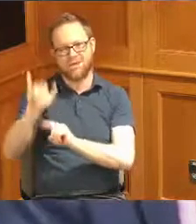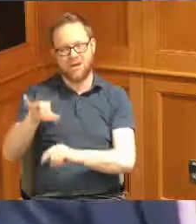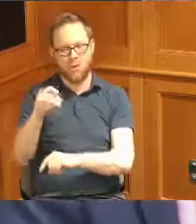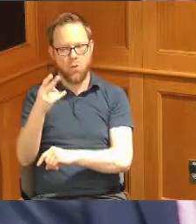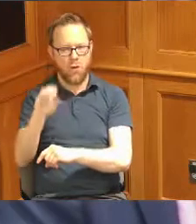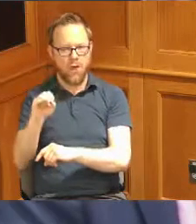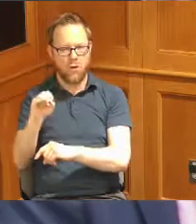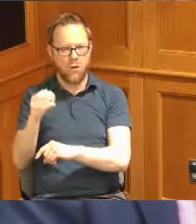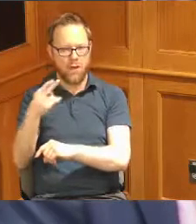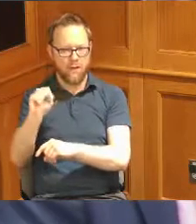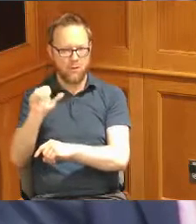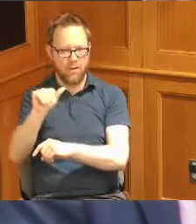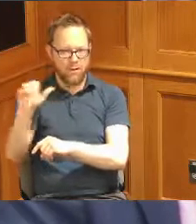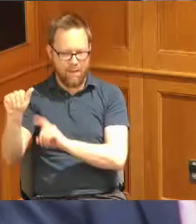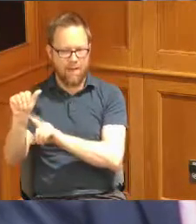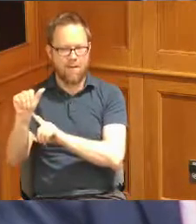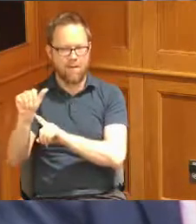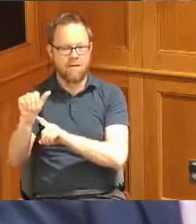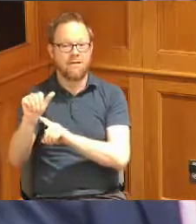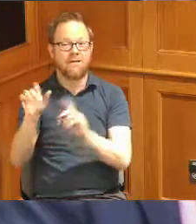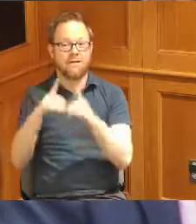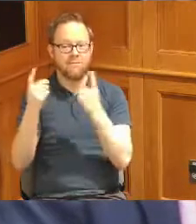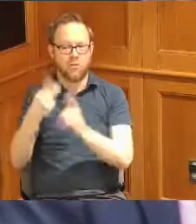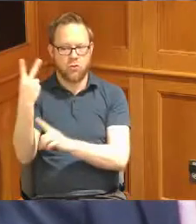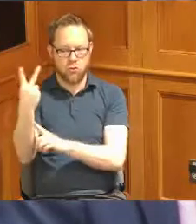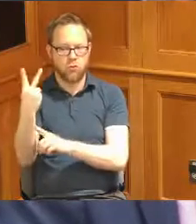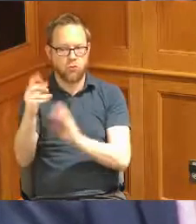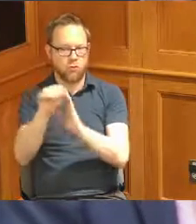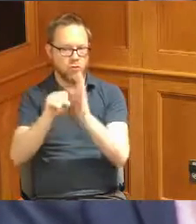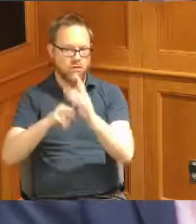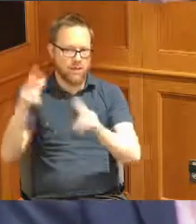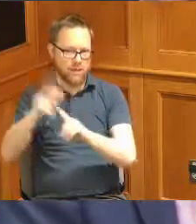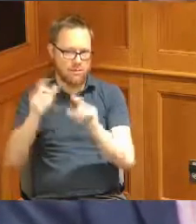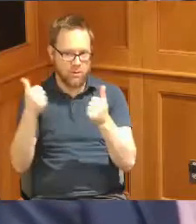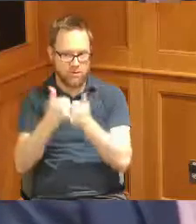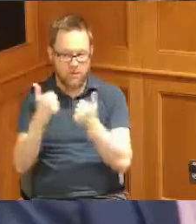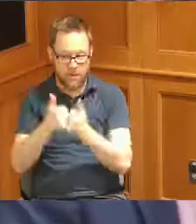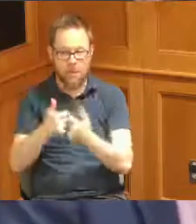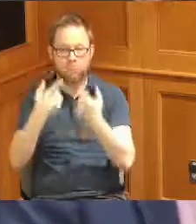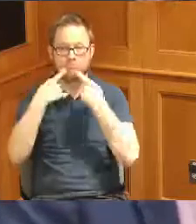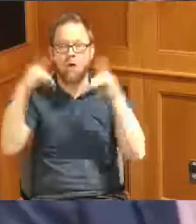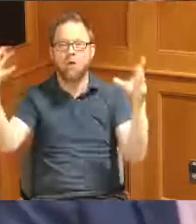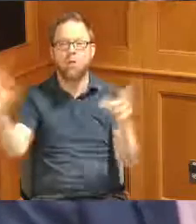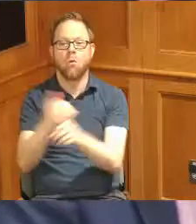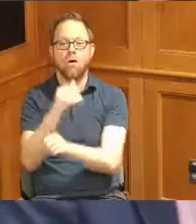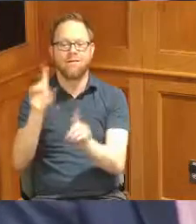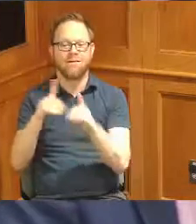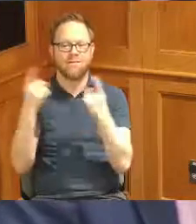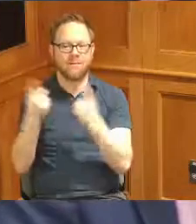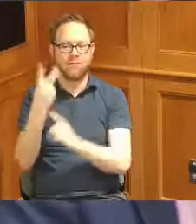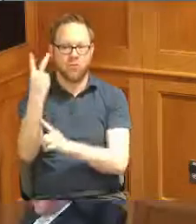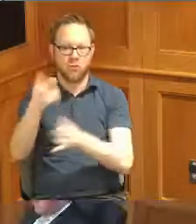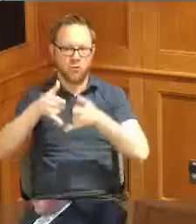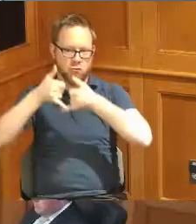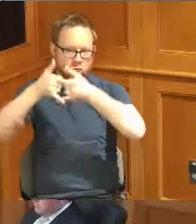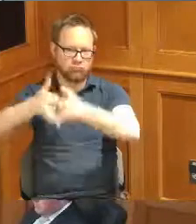two girls basketball state championship game to win The Division II title and whereas head coach